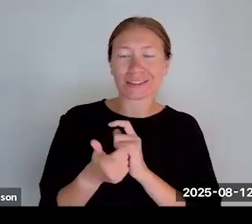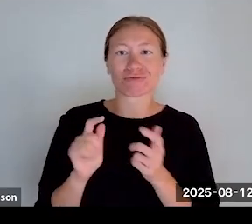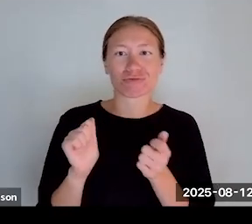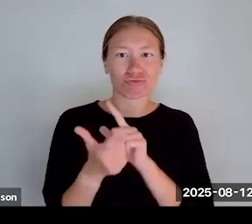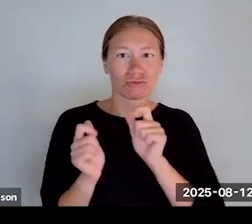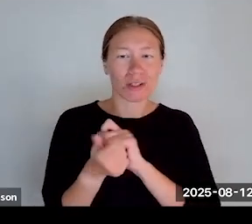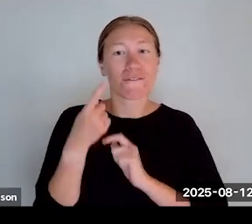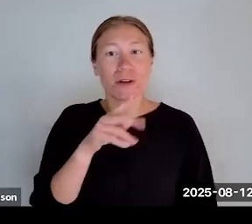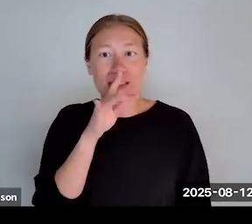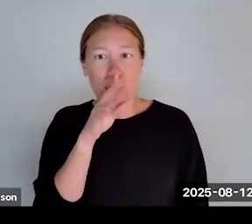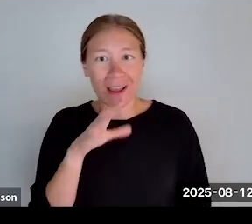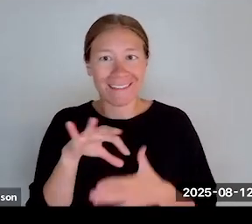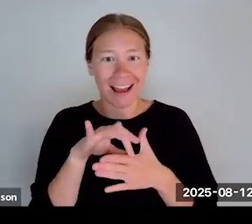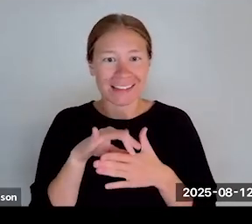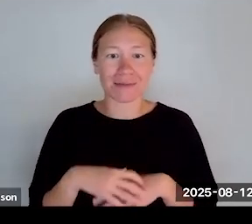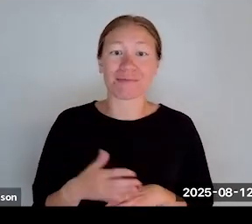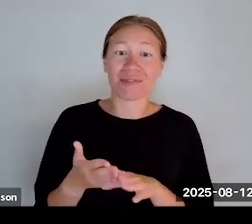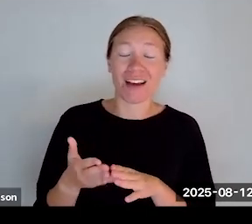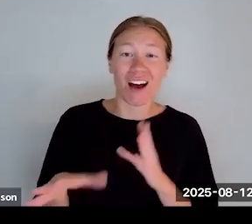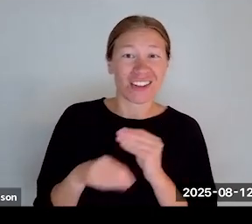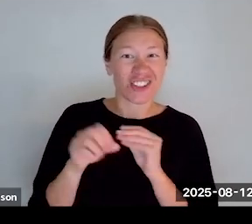for prerecorded materials to ensure accessibility.